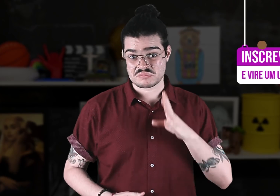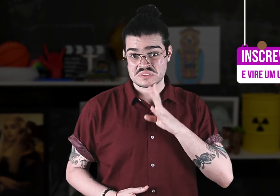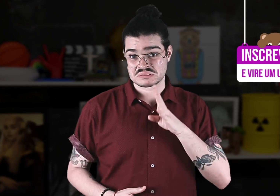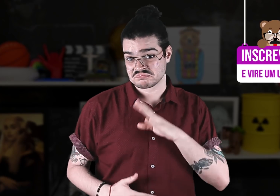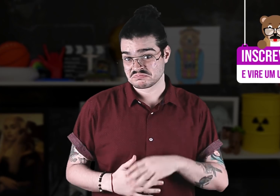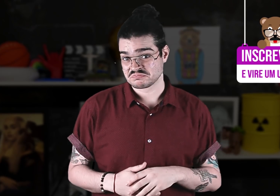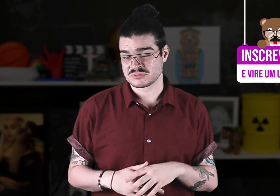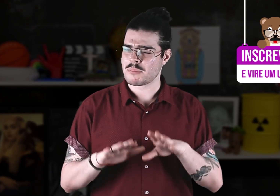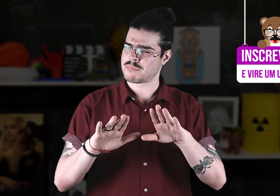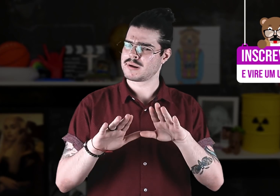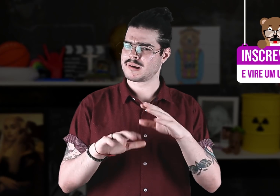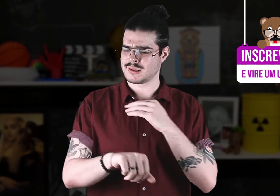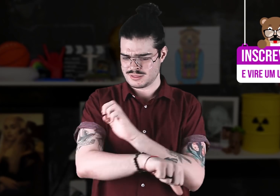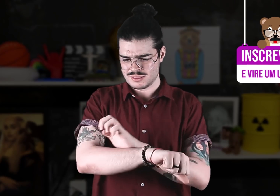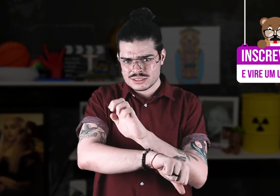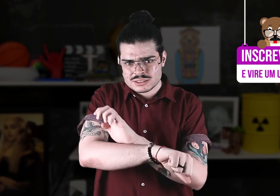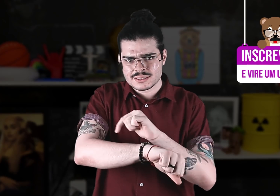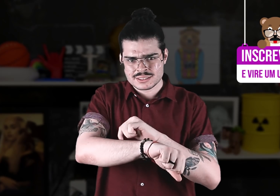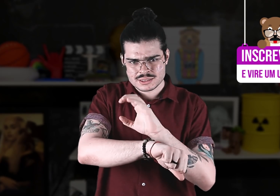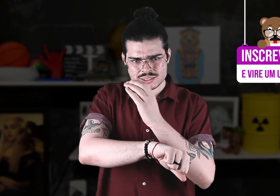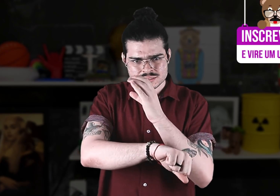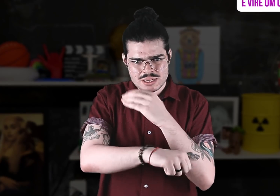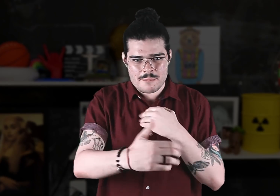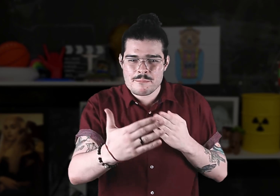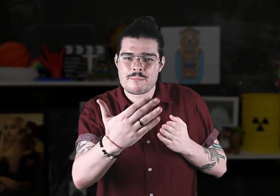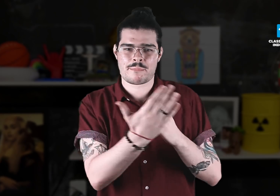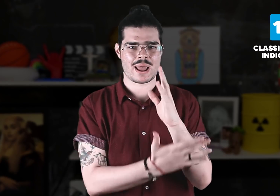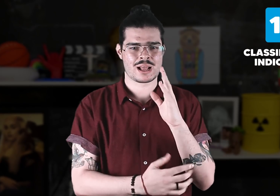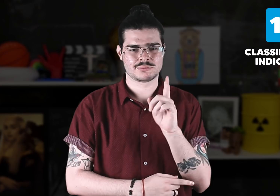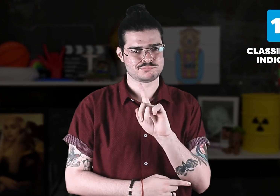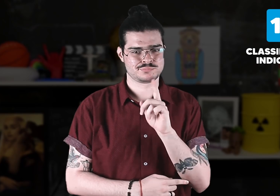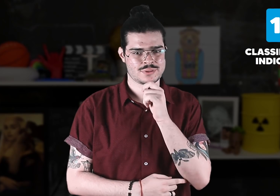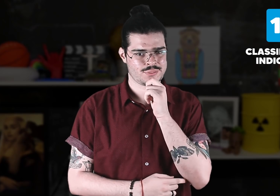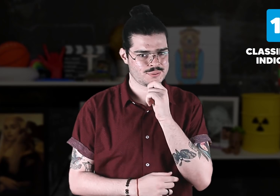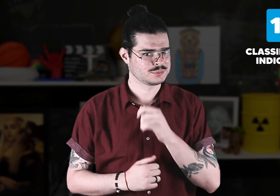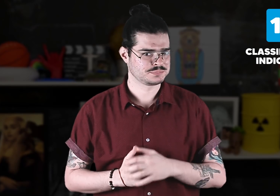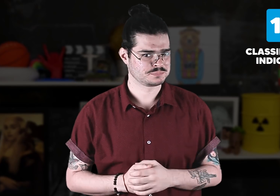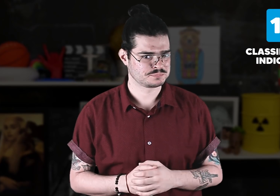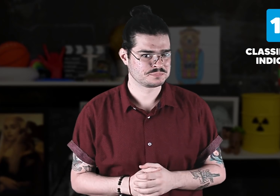Is it cool? Therefore, I have not yet passed the stage of the science internship.